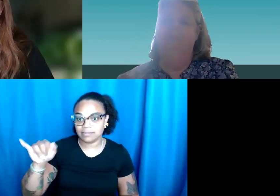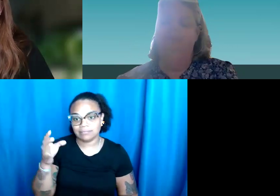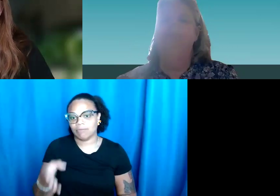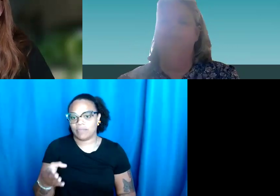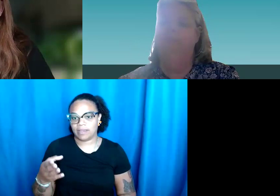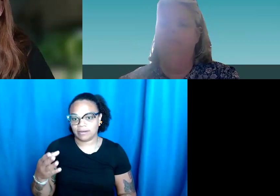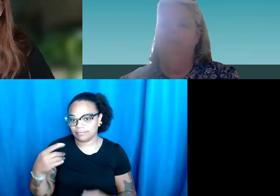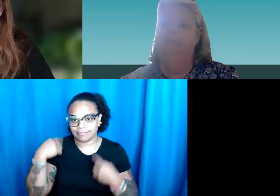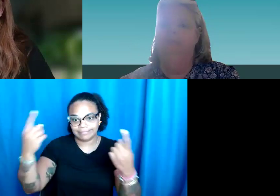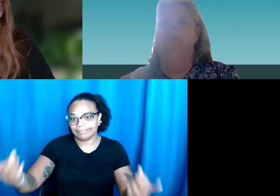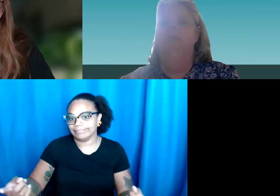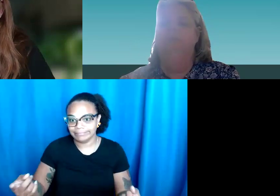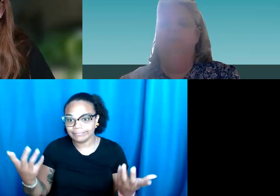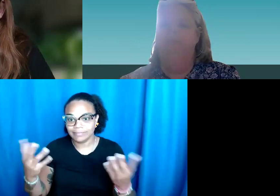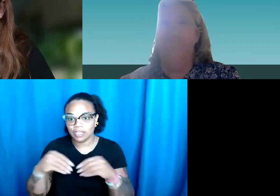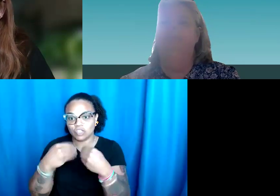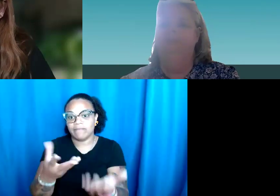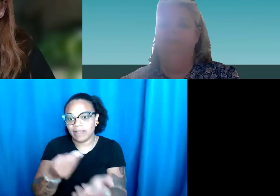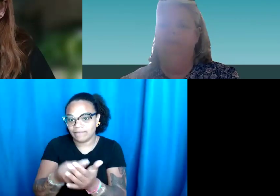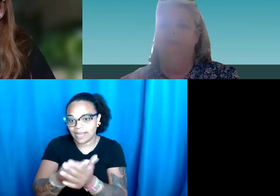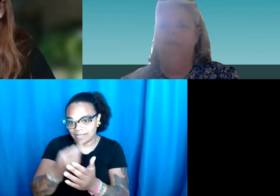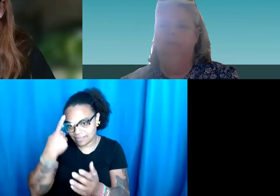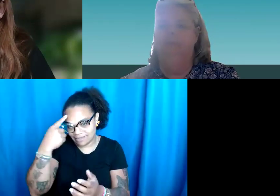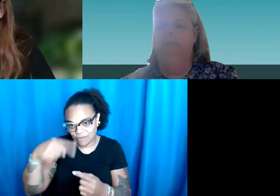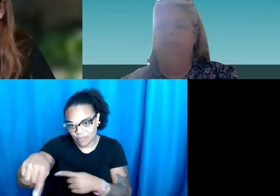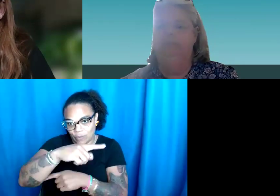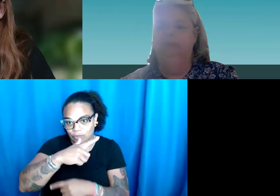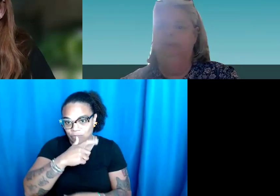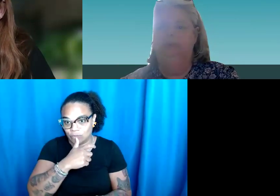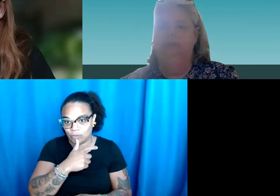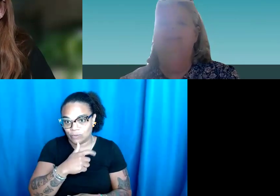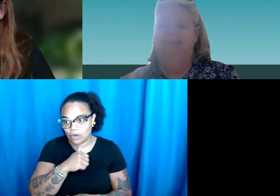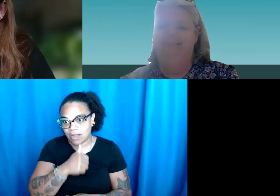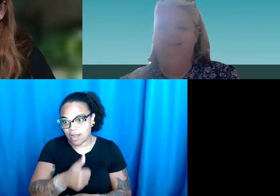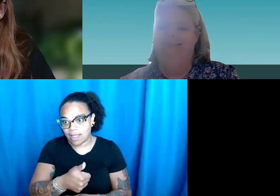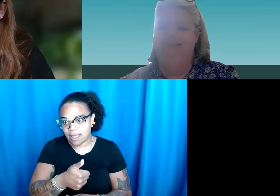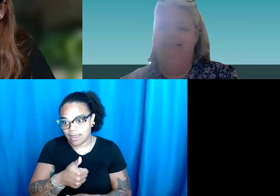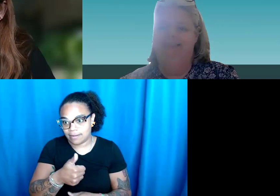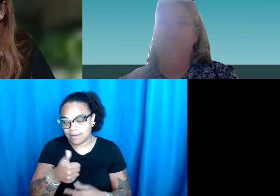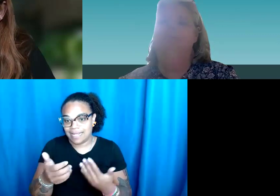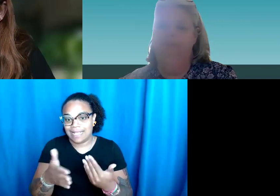of time to provide financing to those who are not as easily banked in the traditional